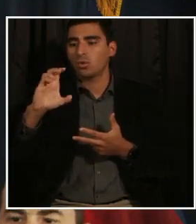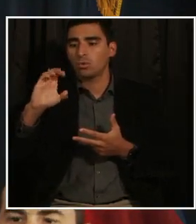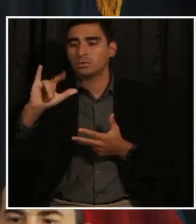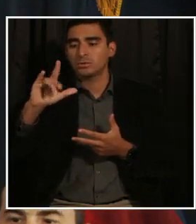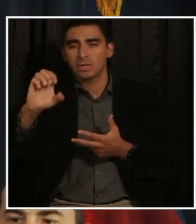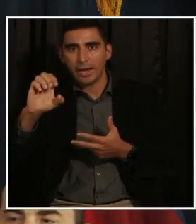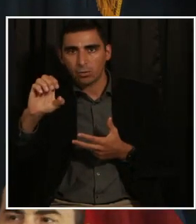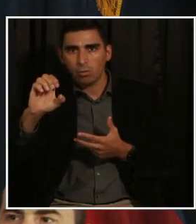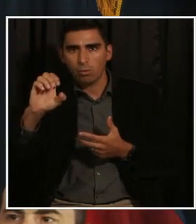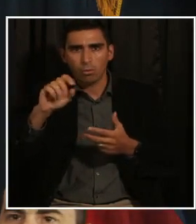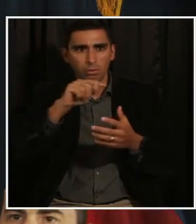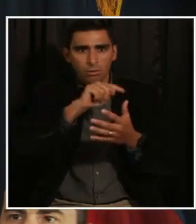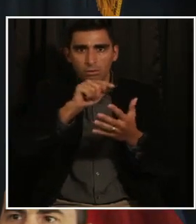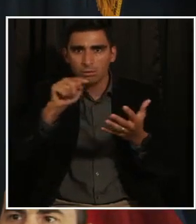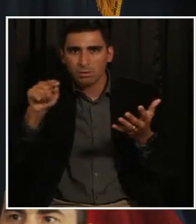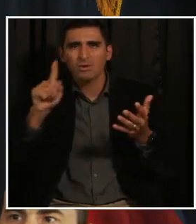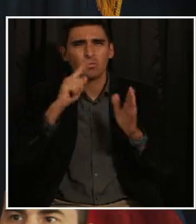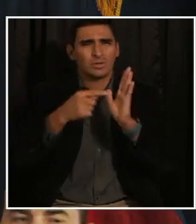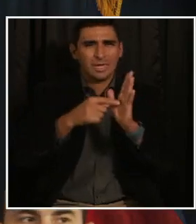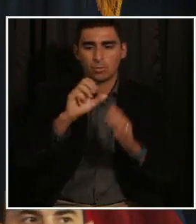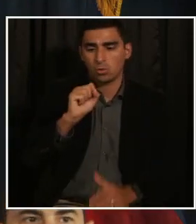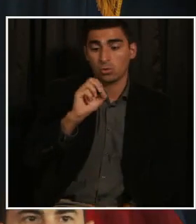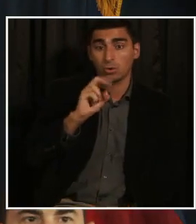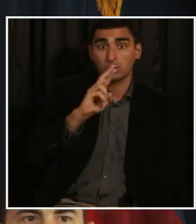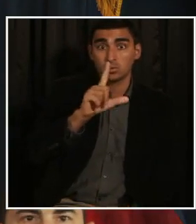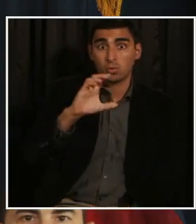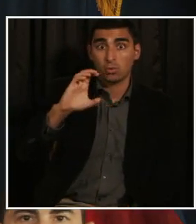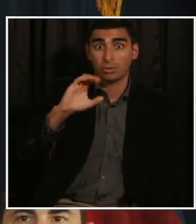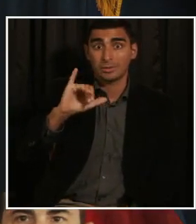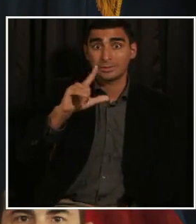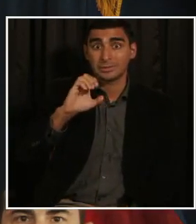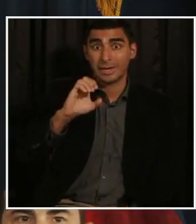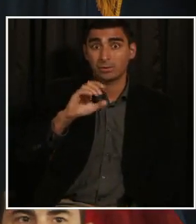mean companies like soul cycle and chevron are rarely mentioned in the same sentence